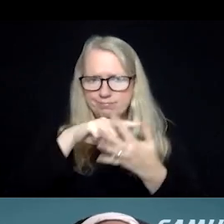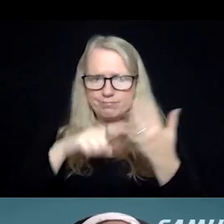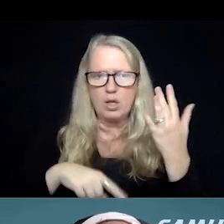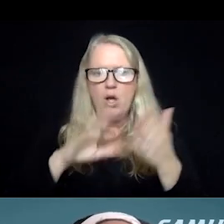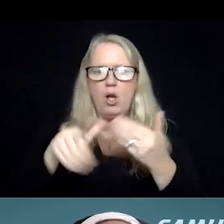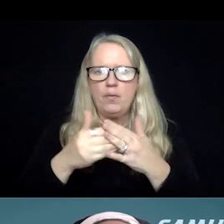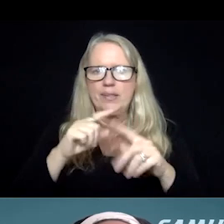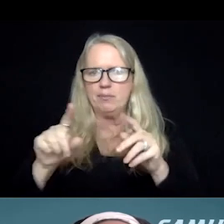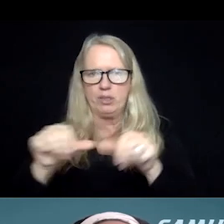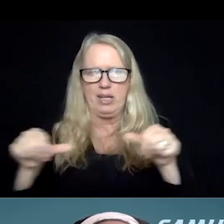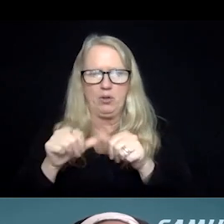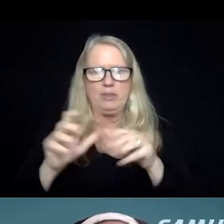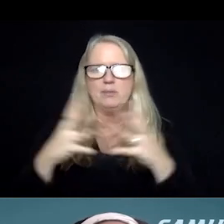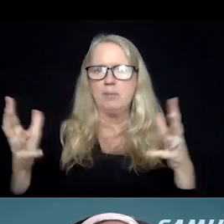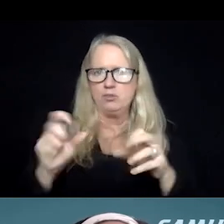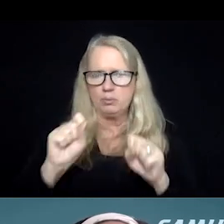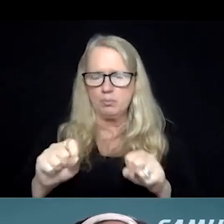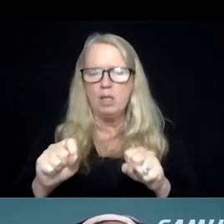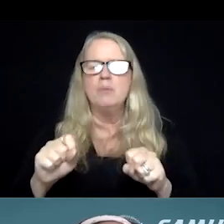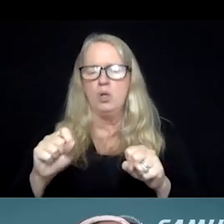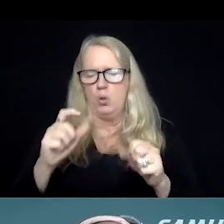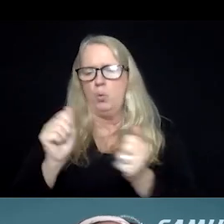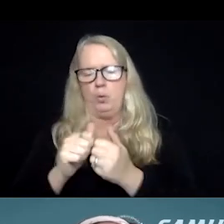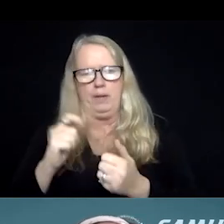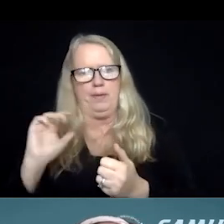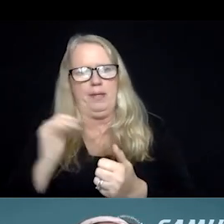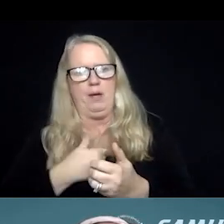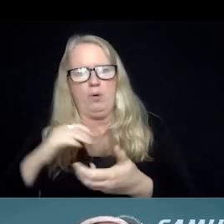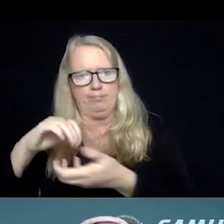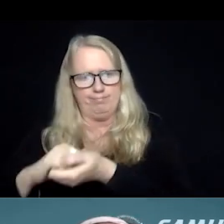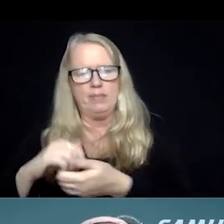BASED ON THE COHORT THAT WE HAD AND WE THOUGHT ABOUT EQUITY AND